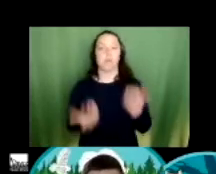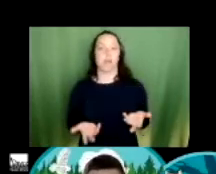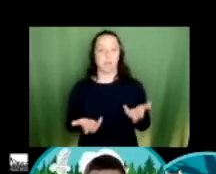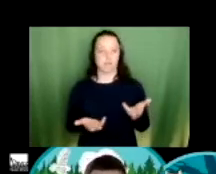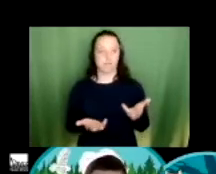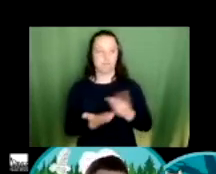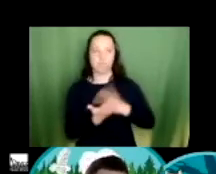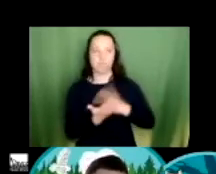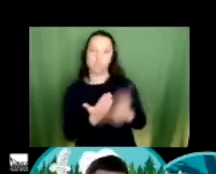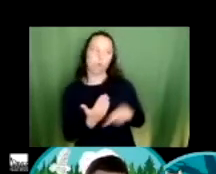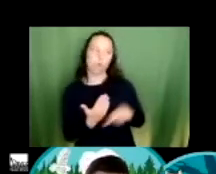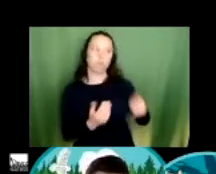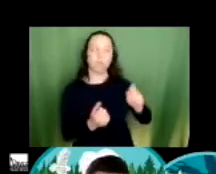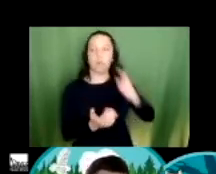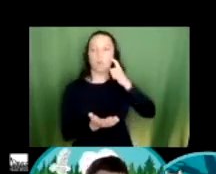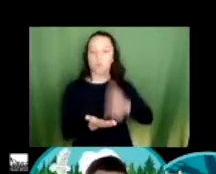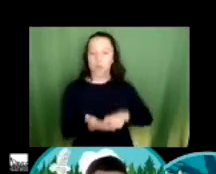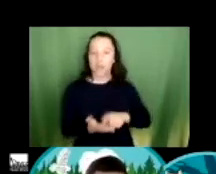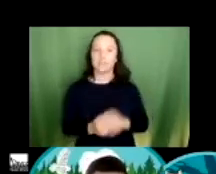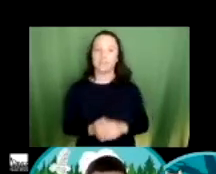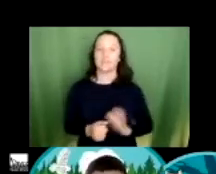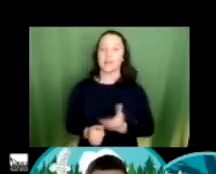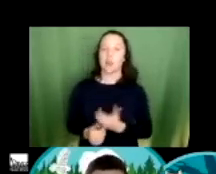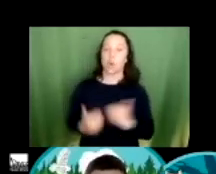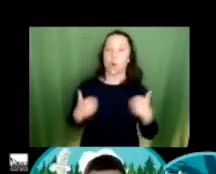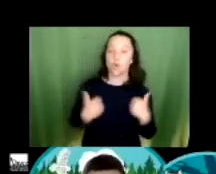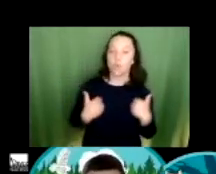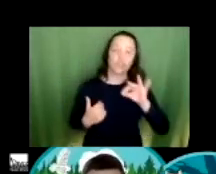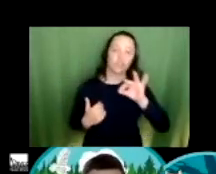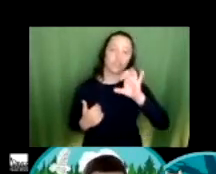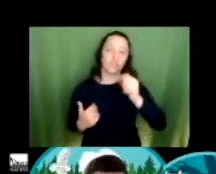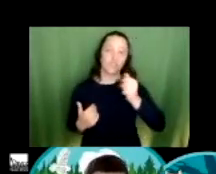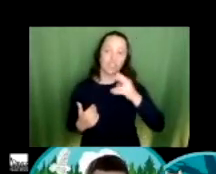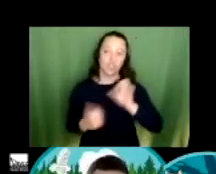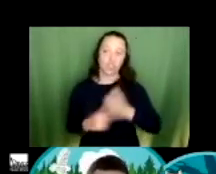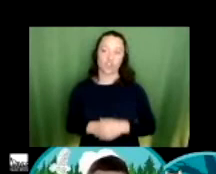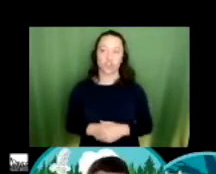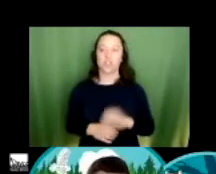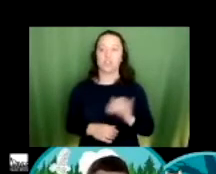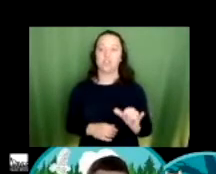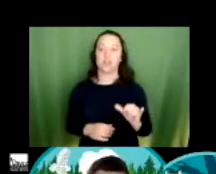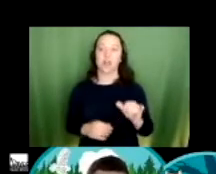offered. For example, our Creature Feature Program which is a puppet show that engages individuals